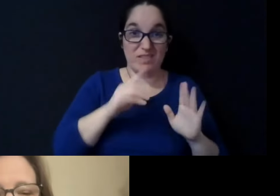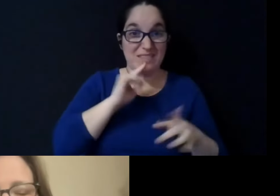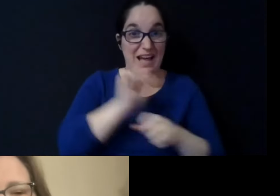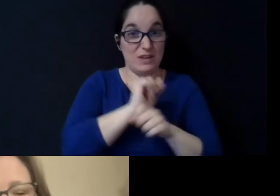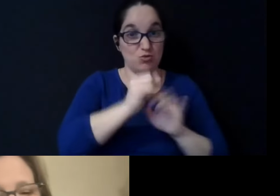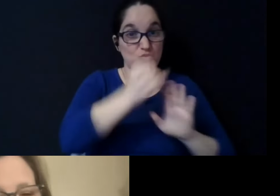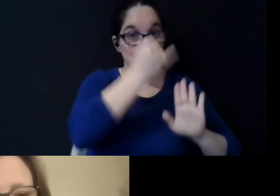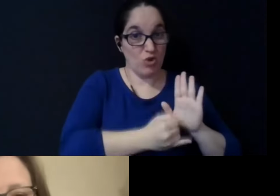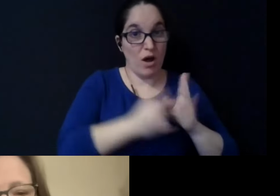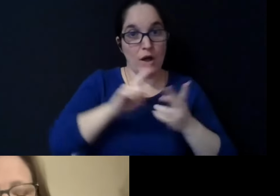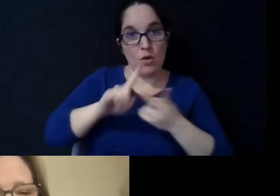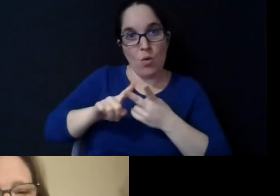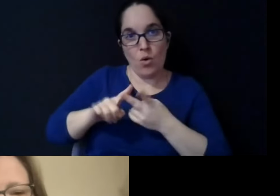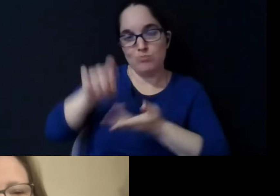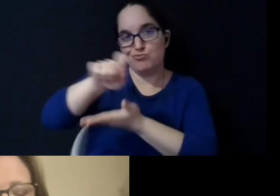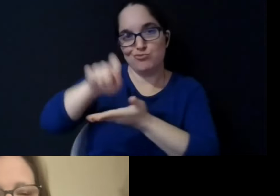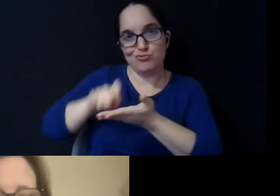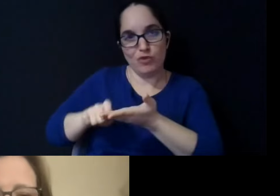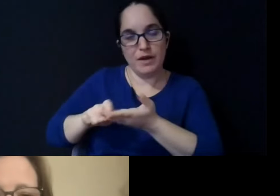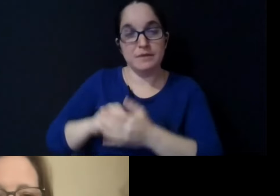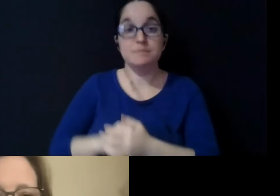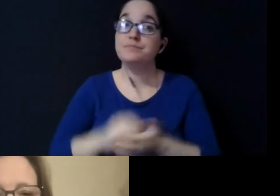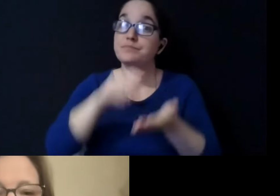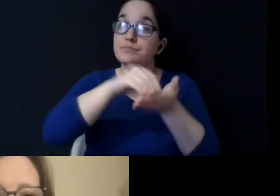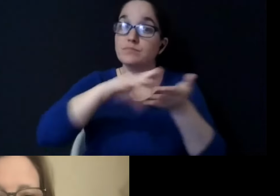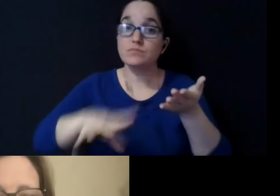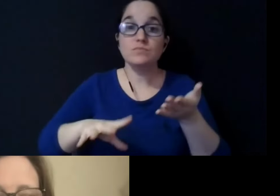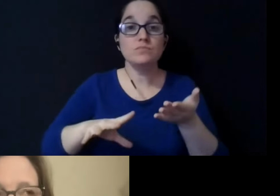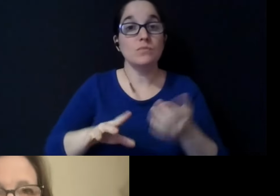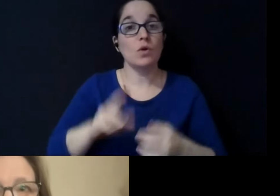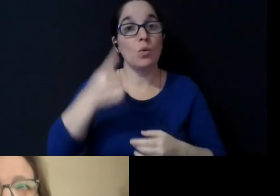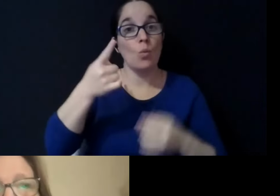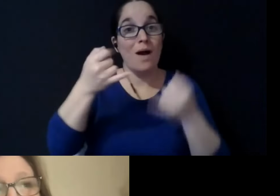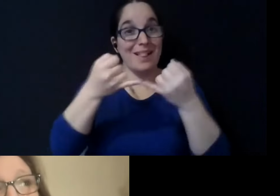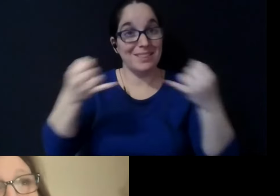having students just write. They come in, everyone write a first line of a poem and it could be